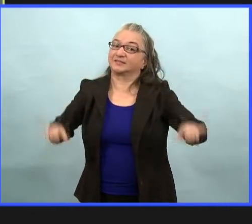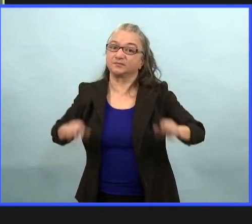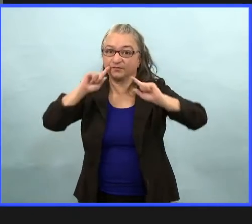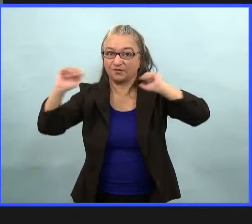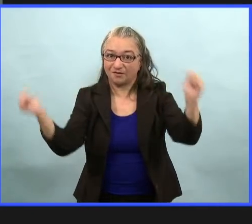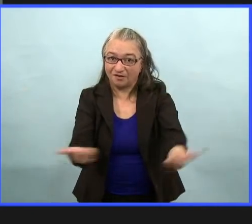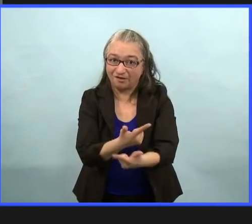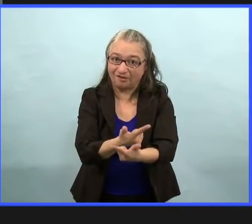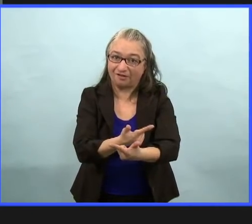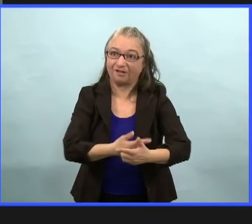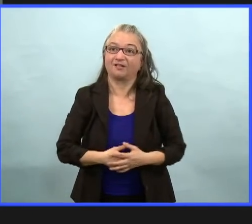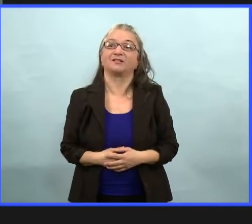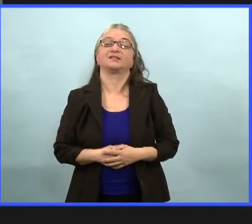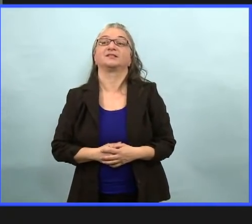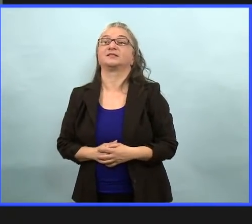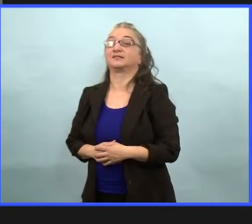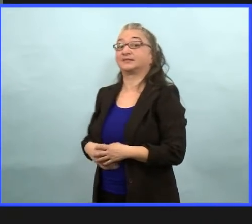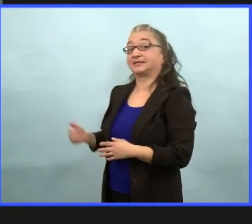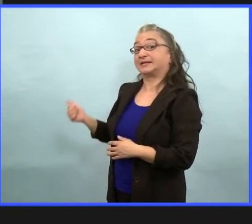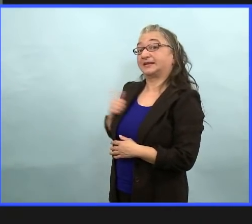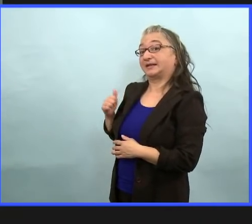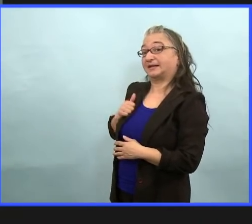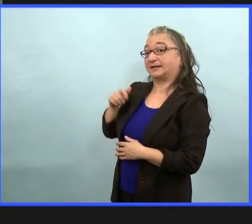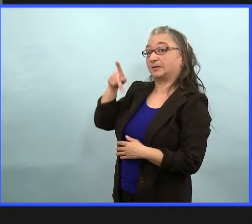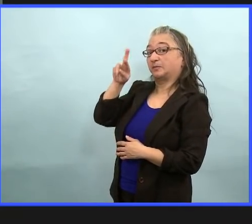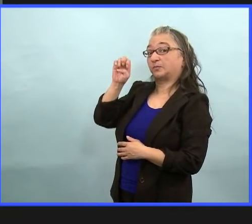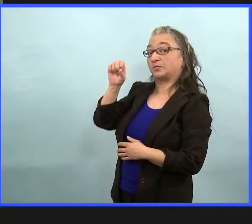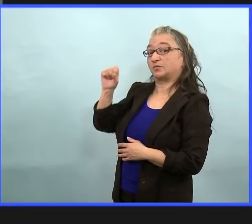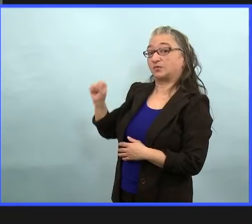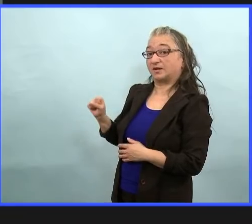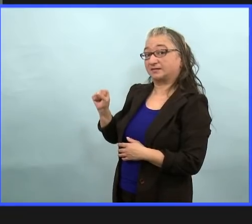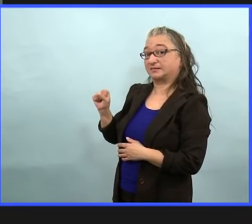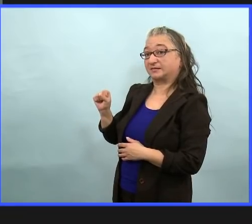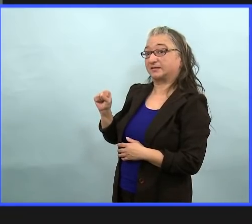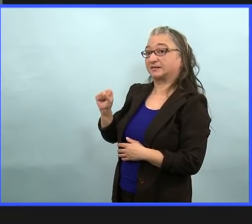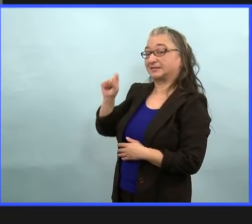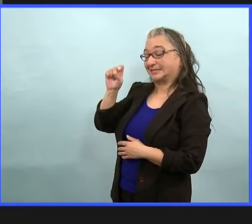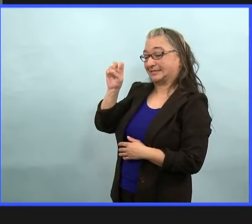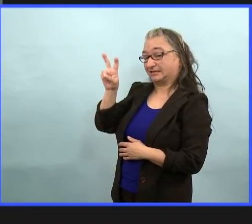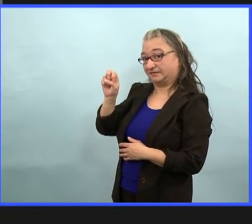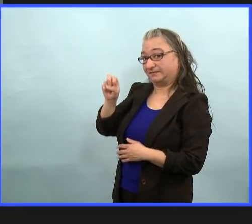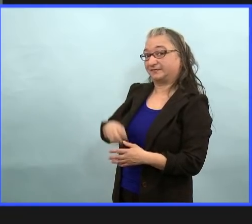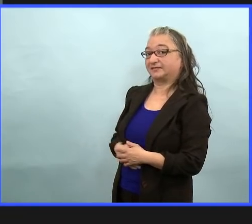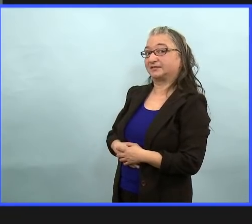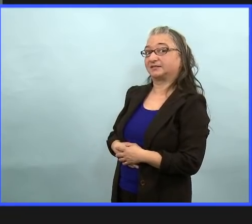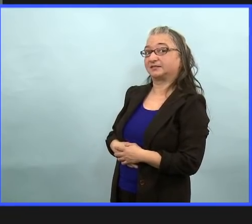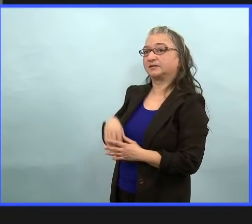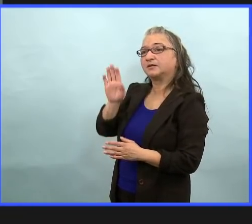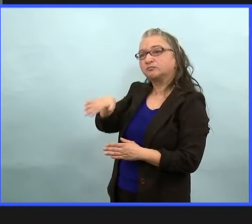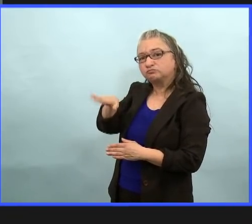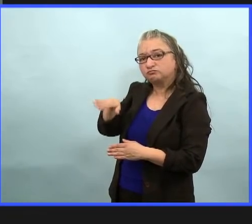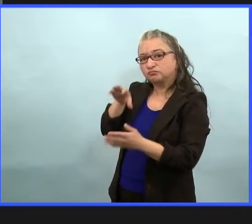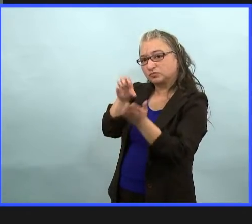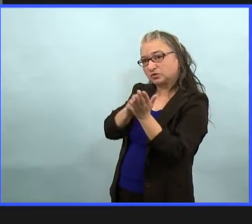from the canadian press steve oh hi dr mateer uh can you tell us what the uh status is